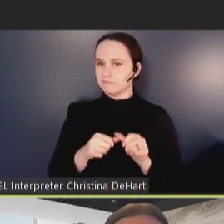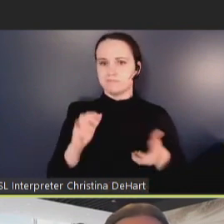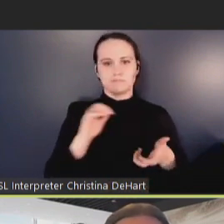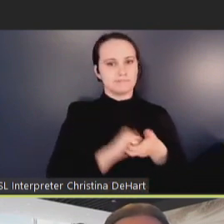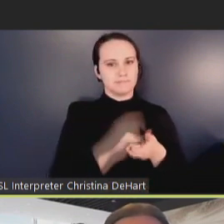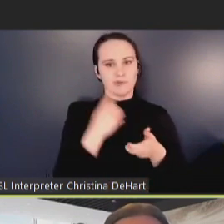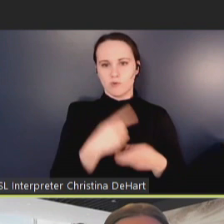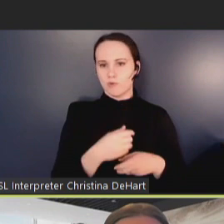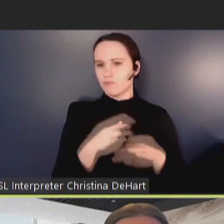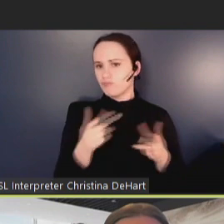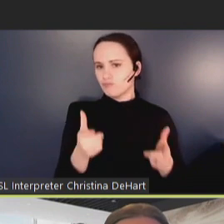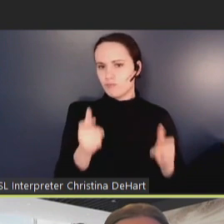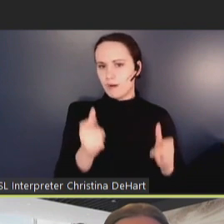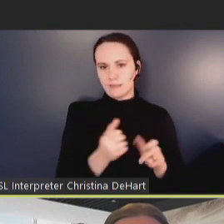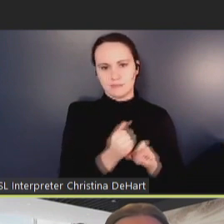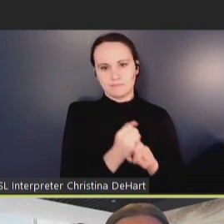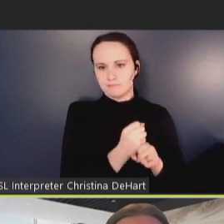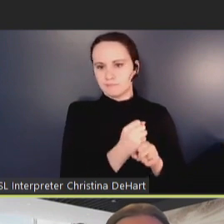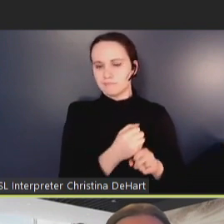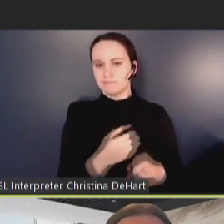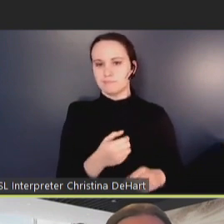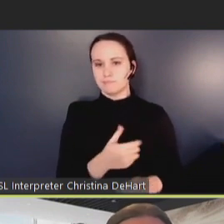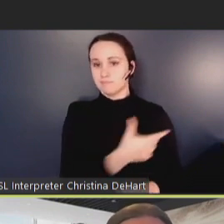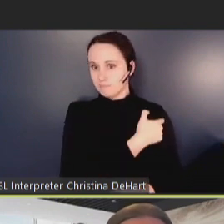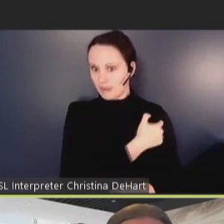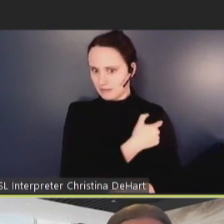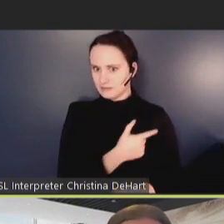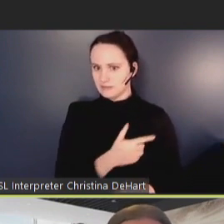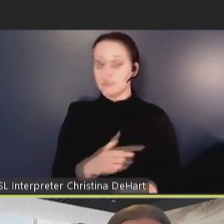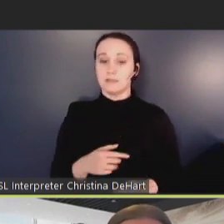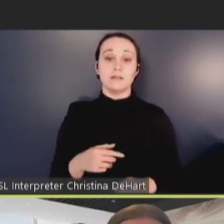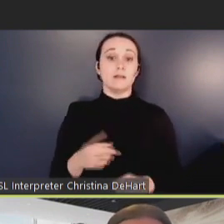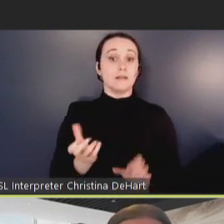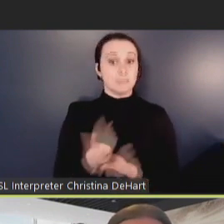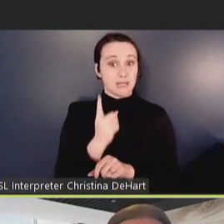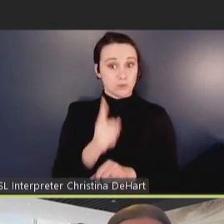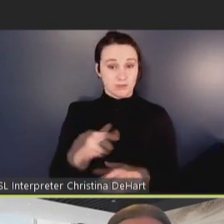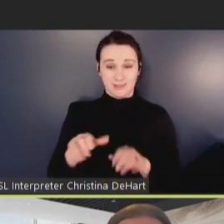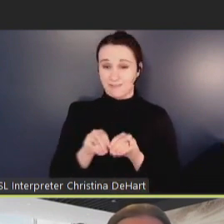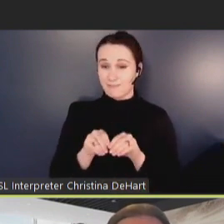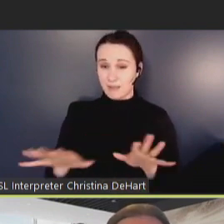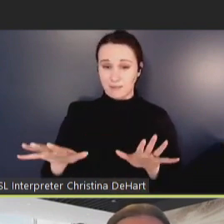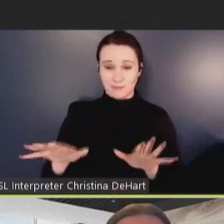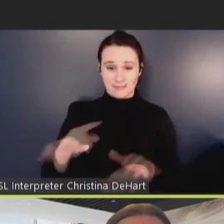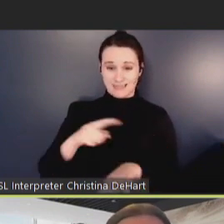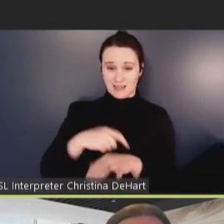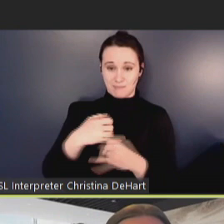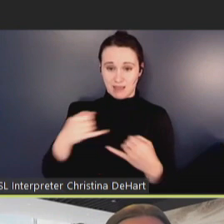pandemic influenza vaccines that shorten pandemic influenza response timelines and increase vaccine